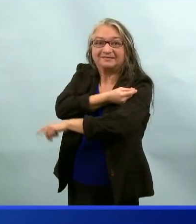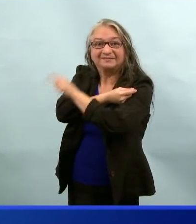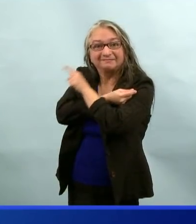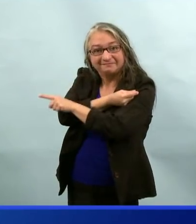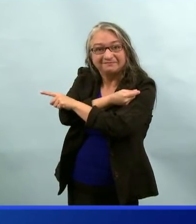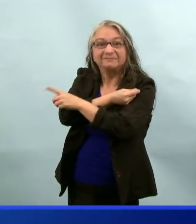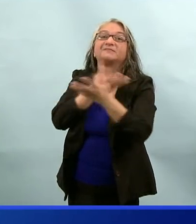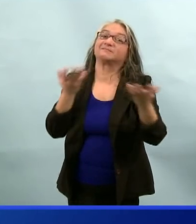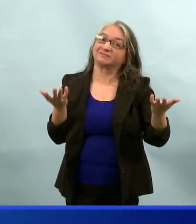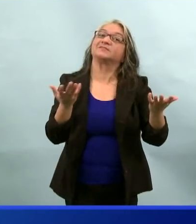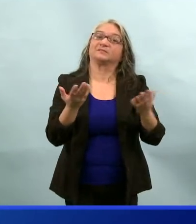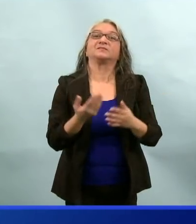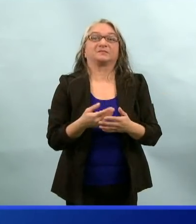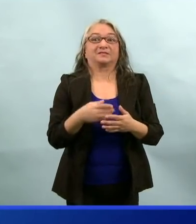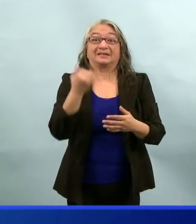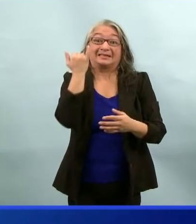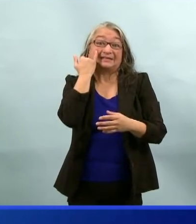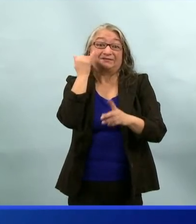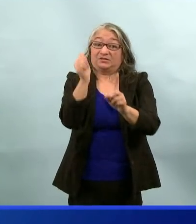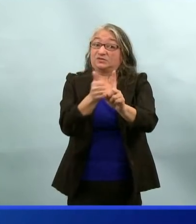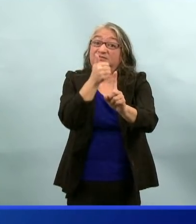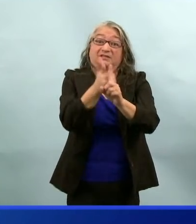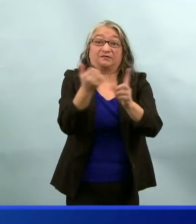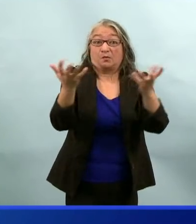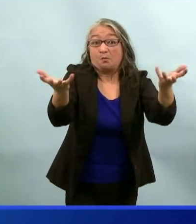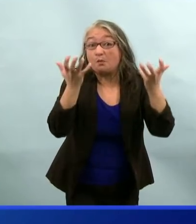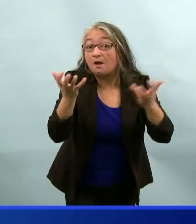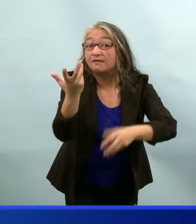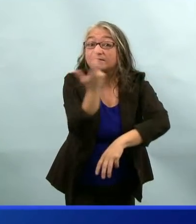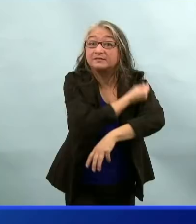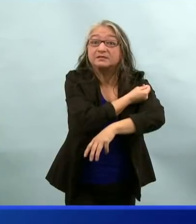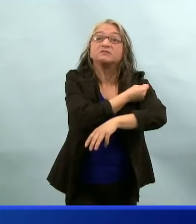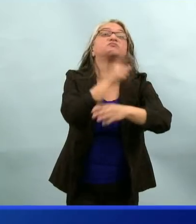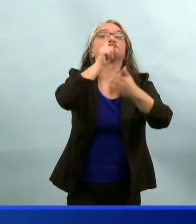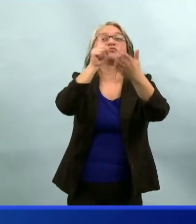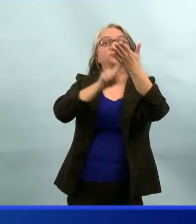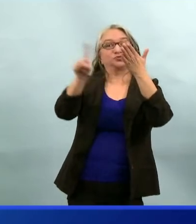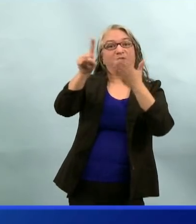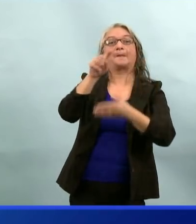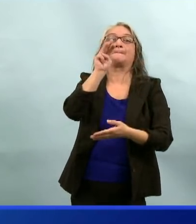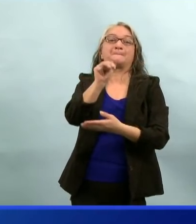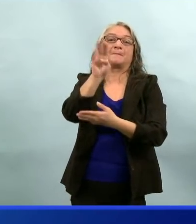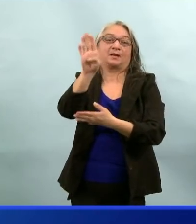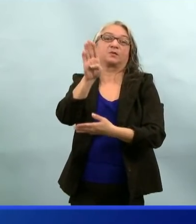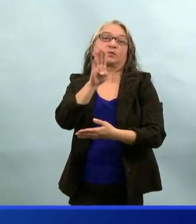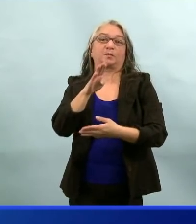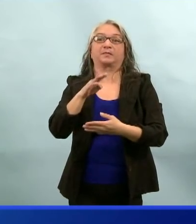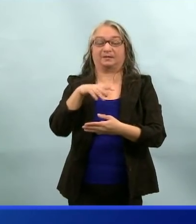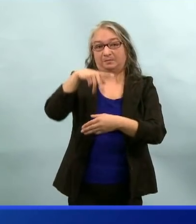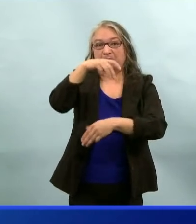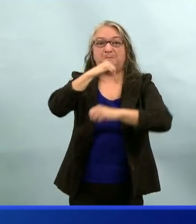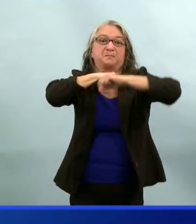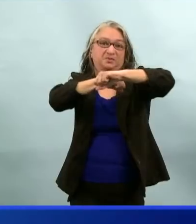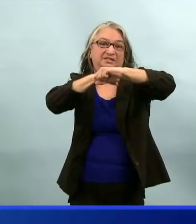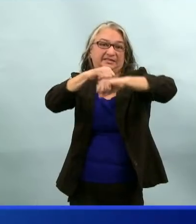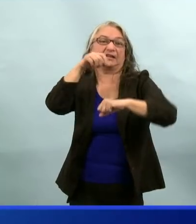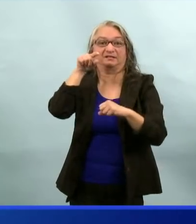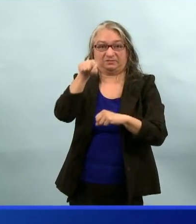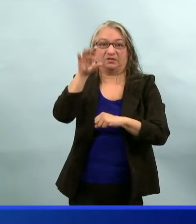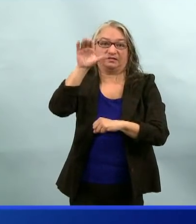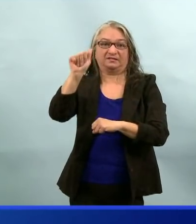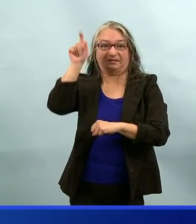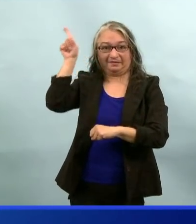visit protectmb.ca and book your appointment or visit a walk-in location be sure to check